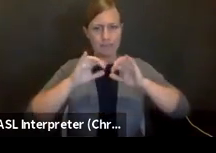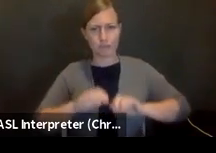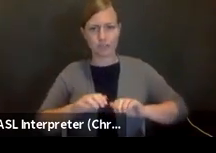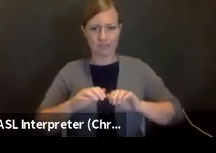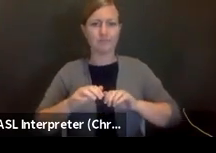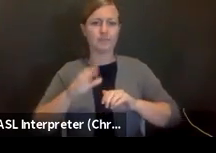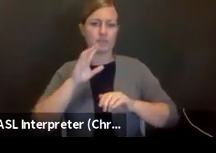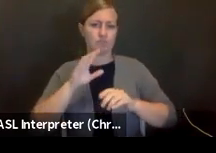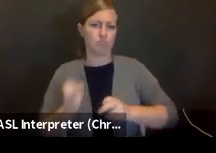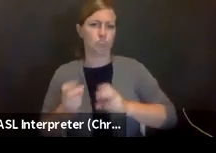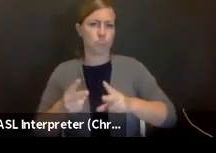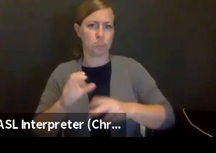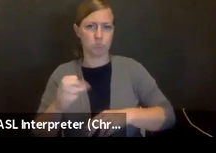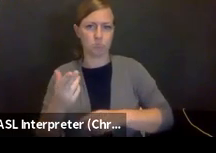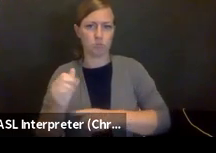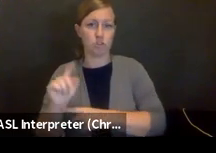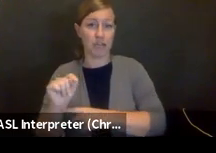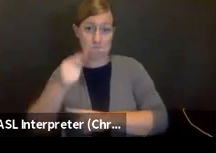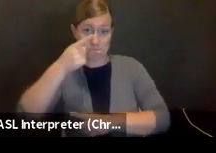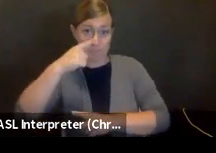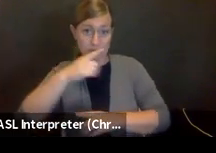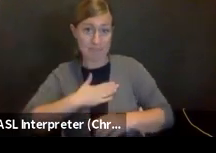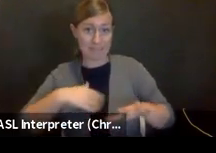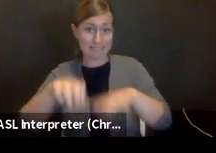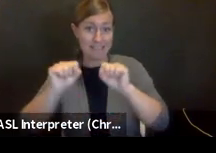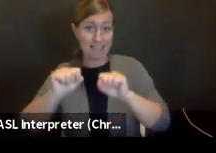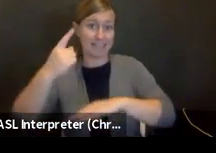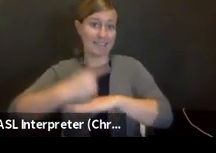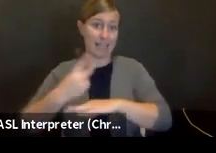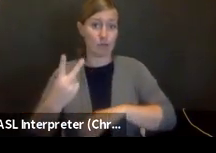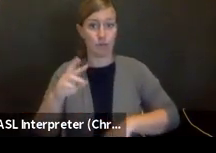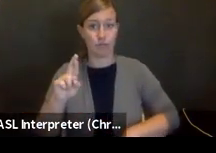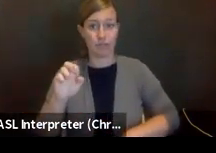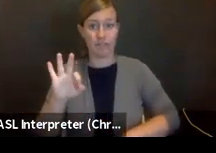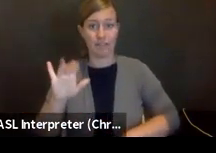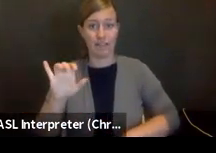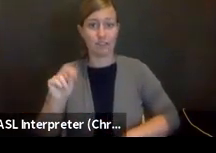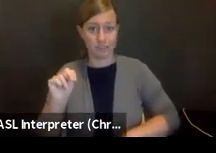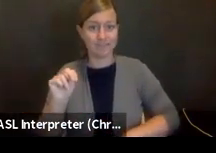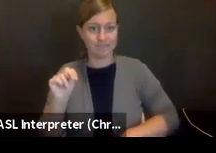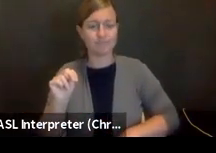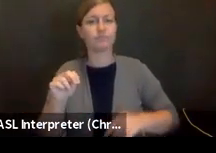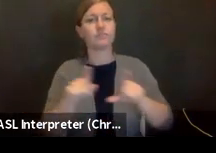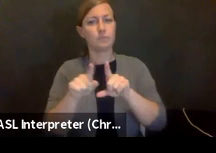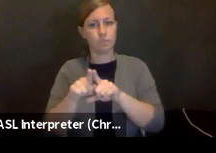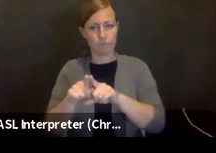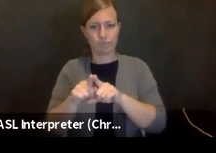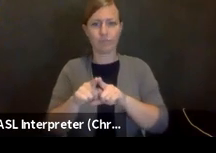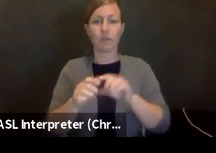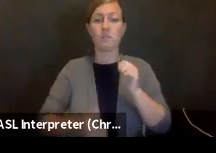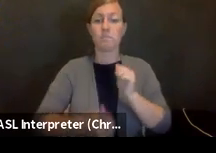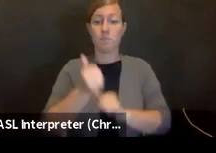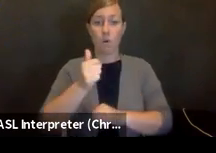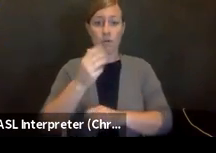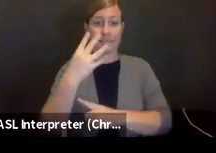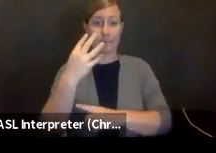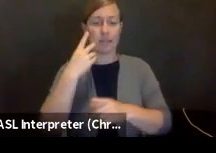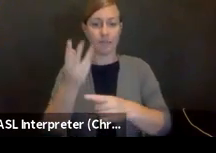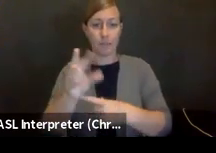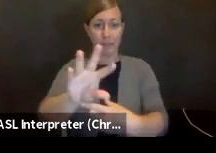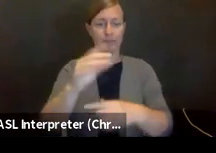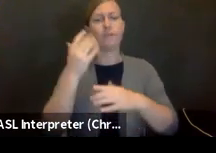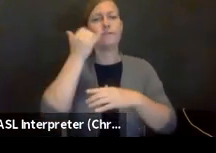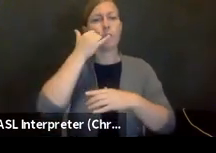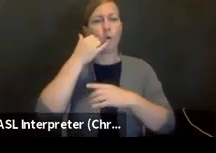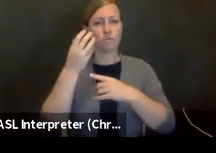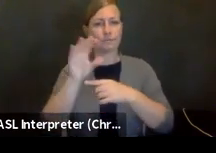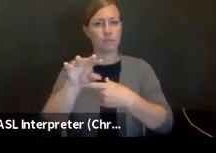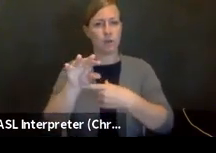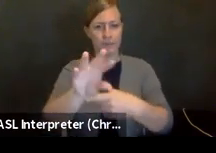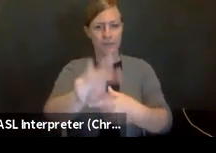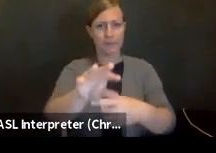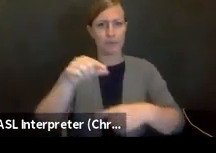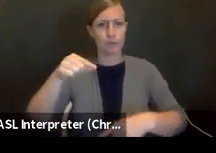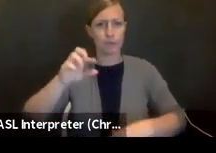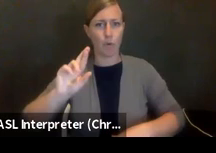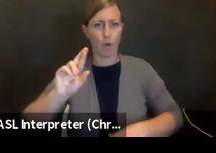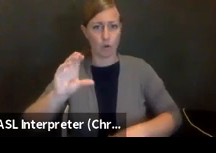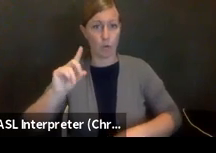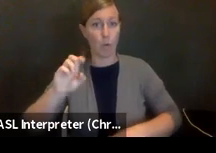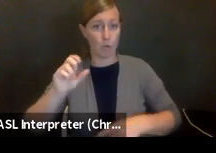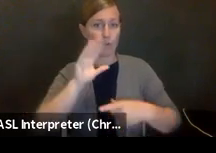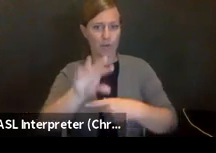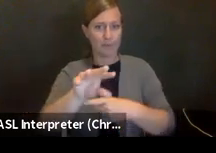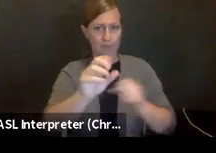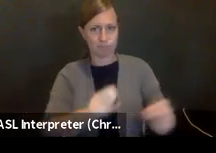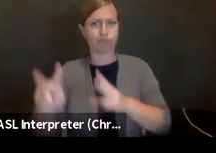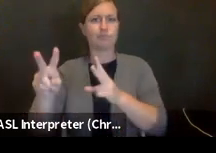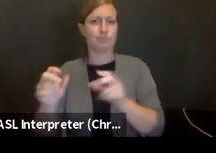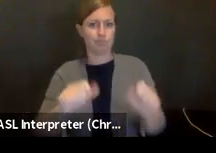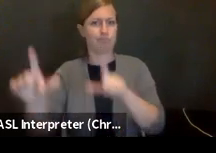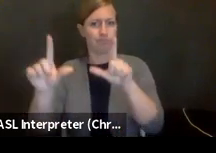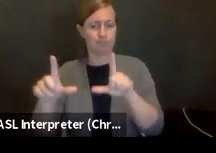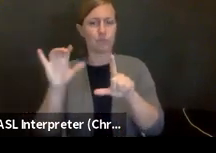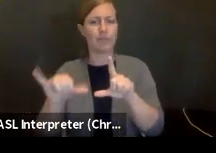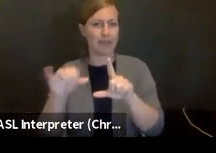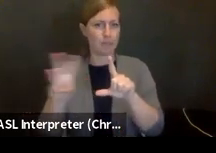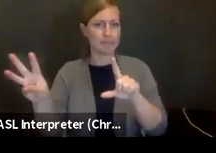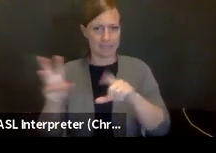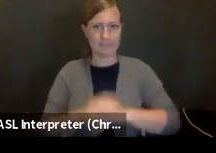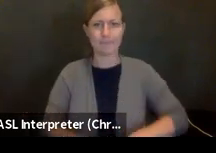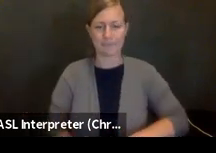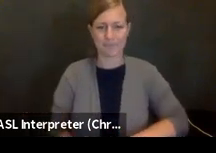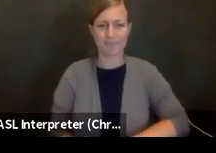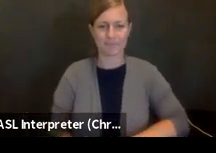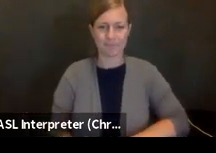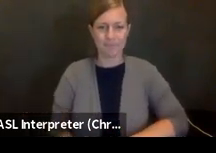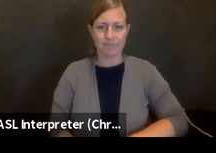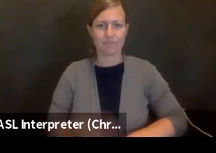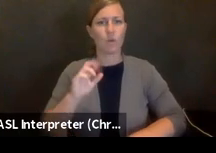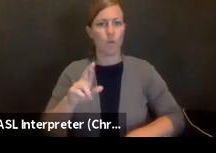ESD 189 - Amy Colburn: But if you can take our day to reflection. That would be wonderful. You can also, if you hold your camera. Most cameras. If you hover over a QR code with your camera on it. Will it knows what to do and it will take you to that website or you can use the link in the chat.